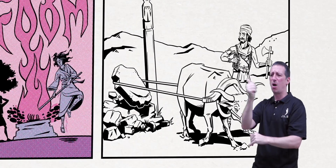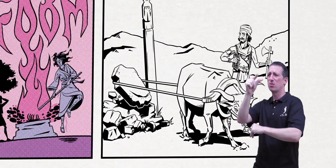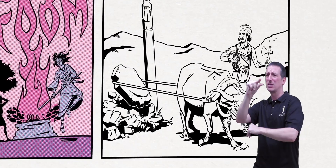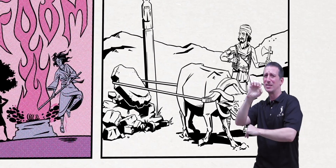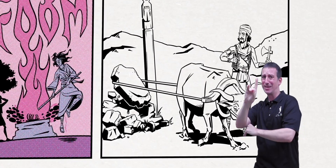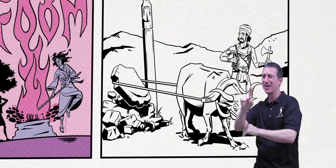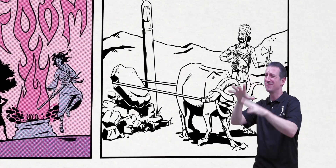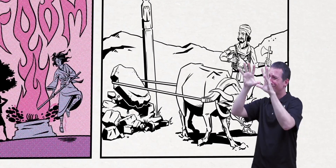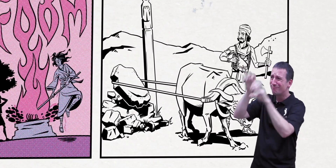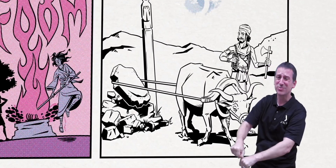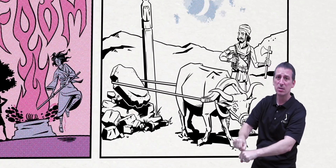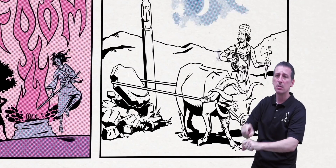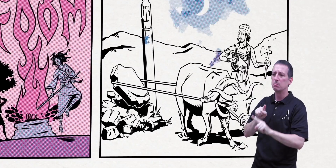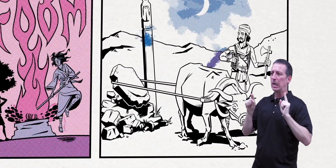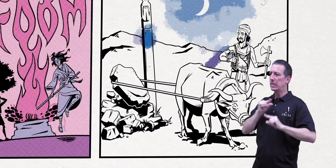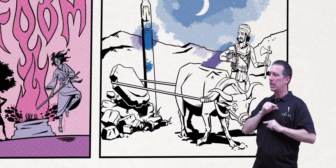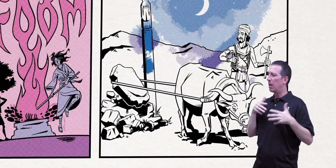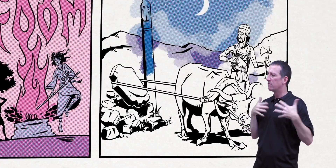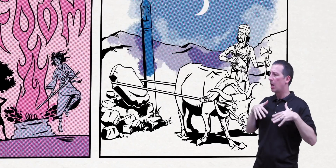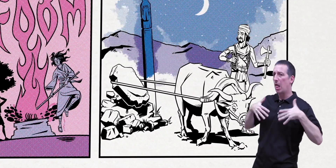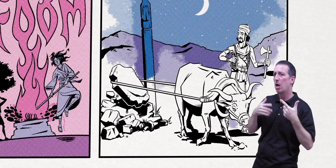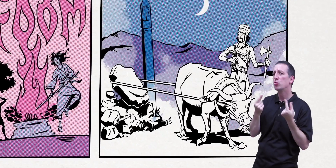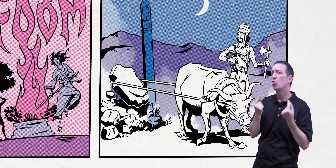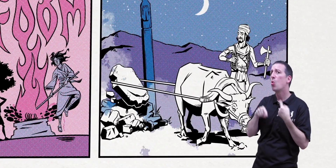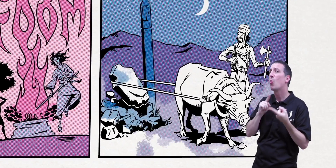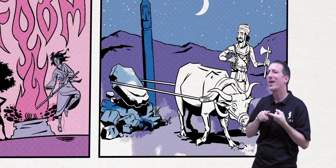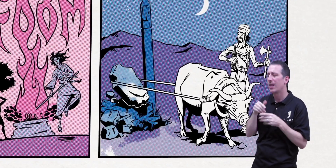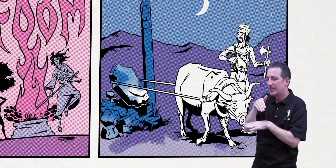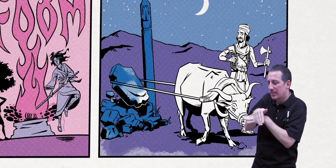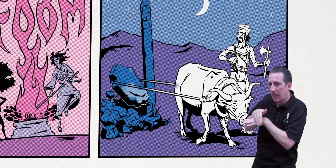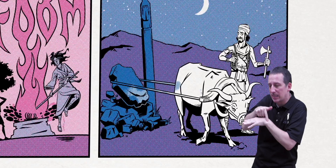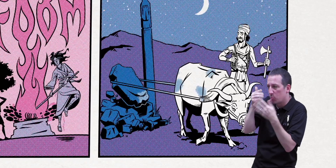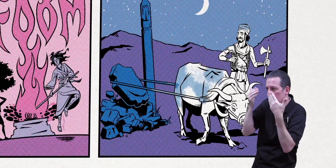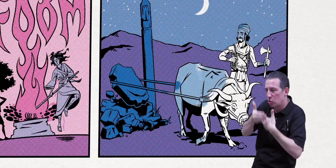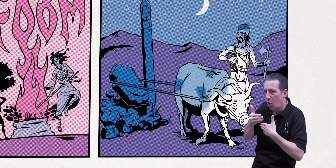to another god, but Gideon’s so afraid he does it at night.